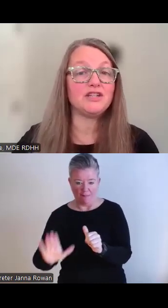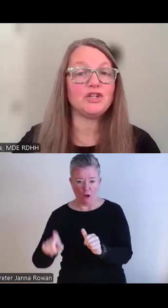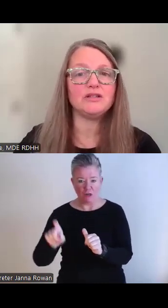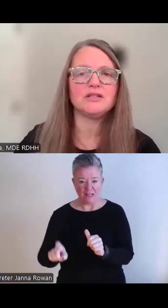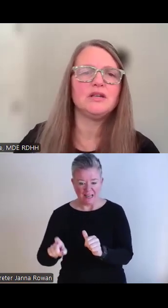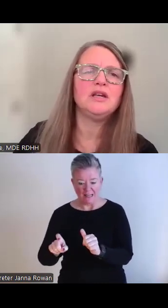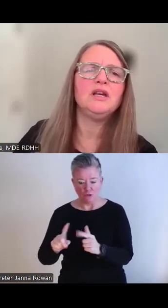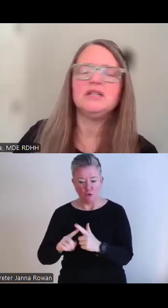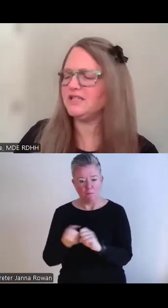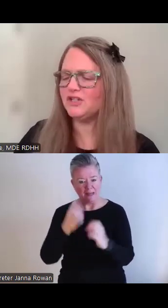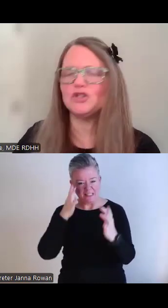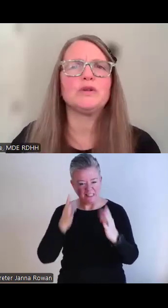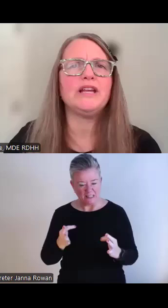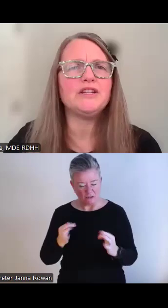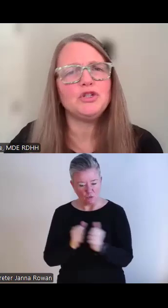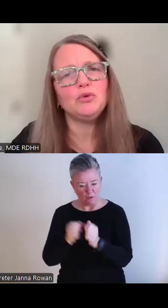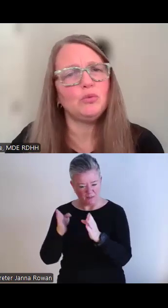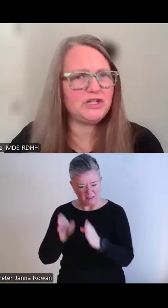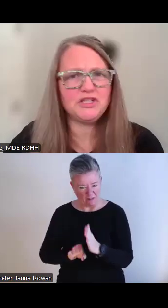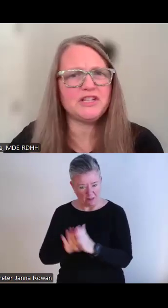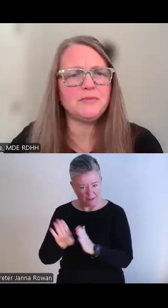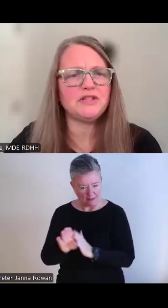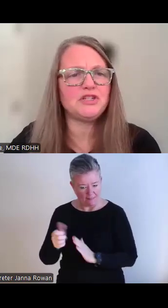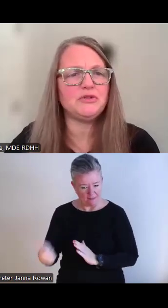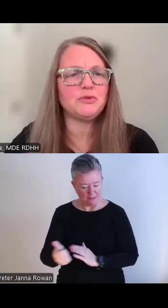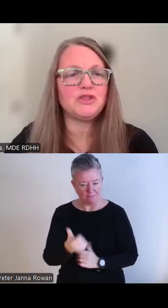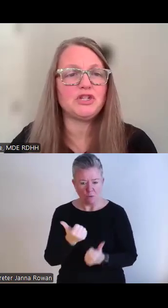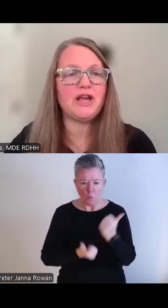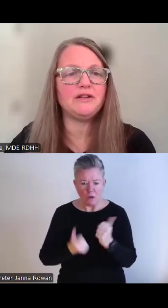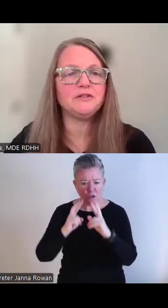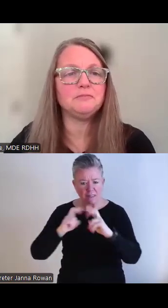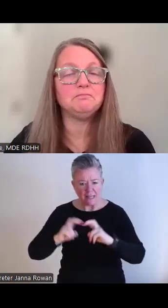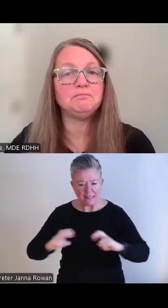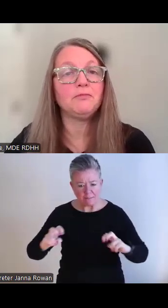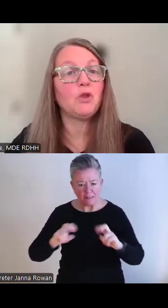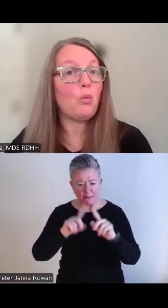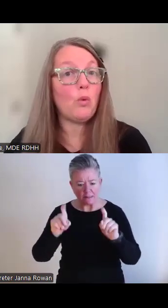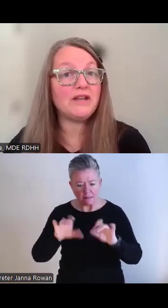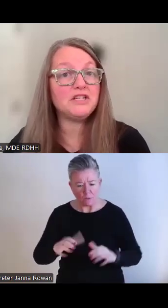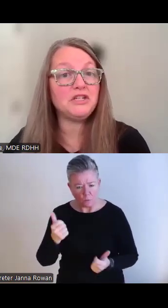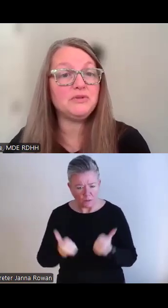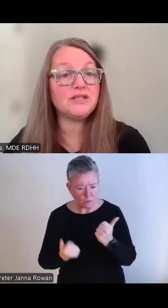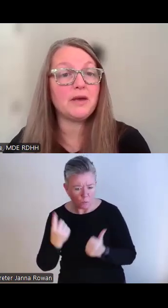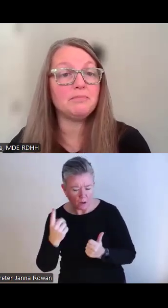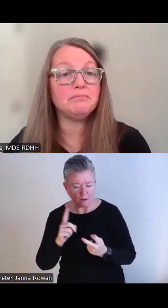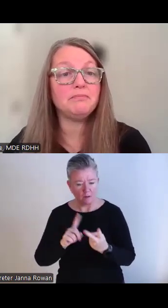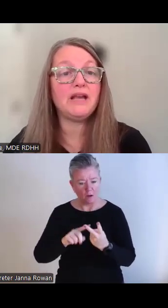decisions. Decisions related to which assessments to use with the child, when to use them,